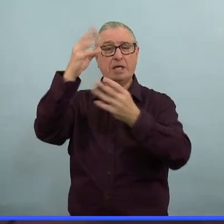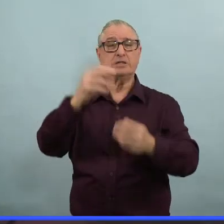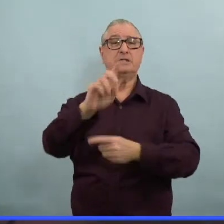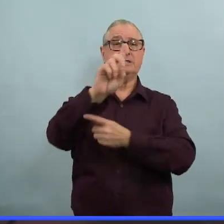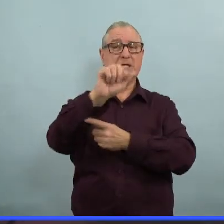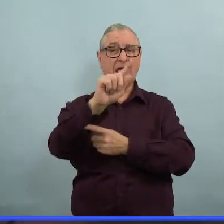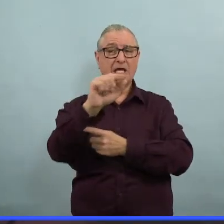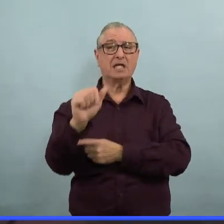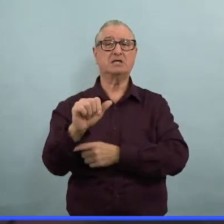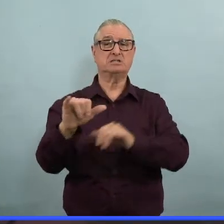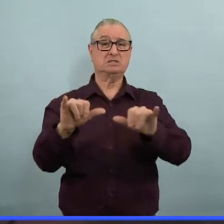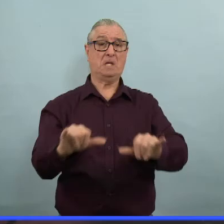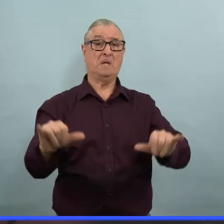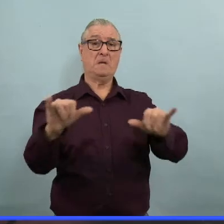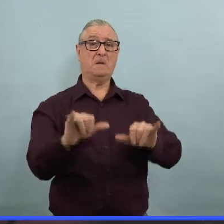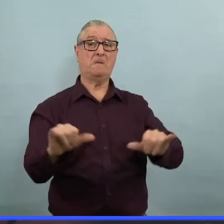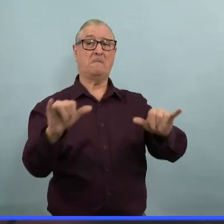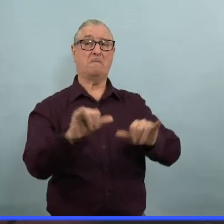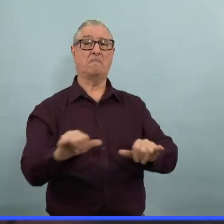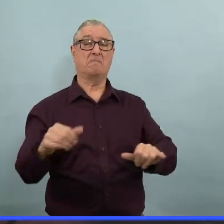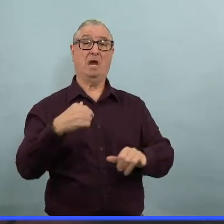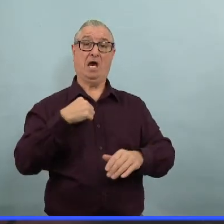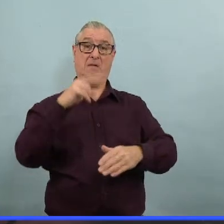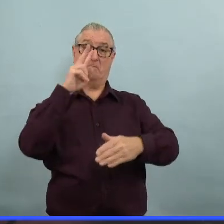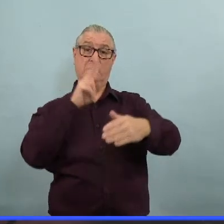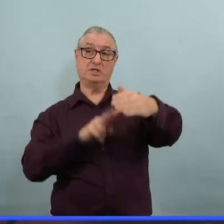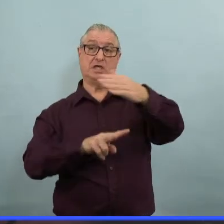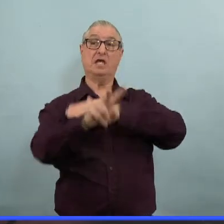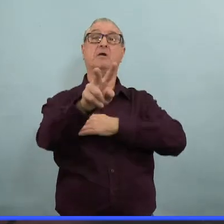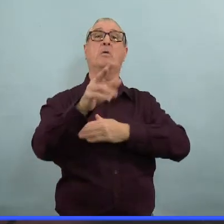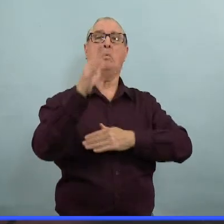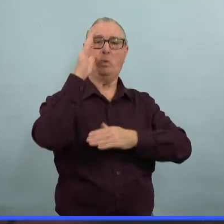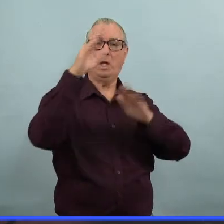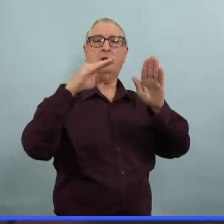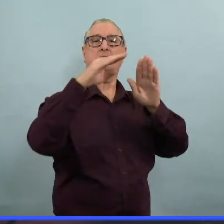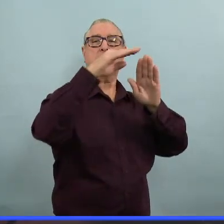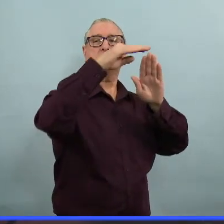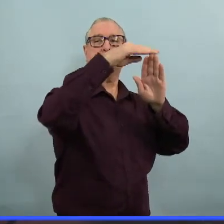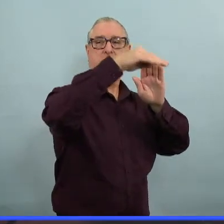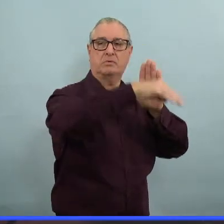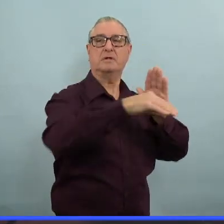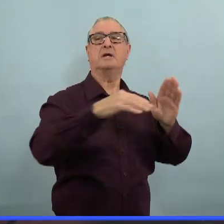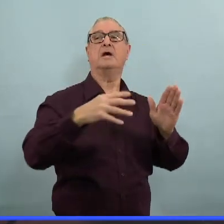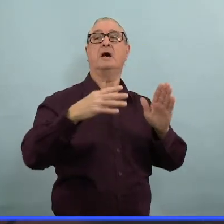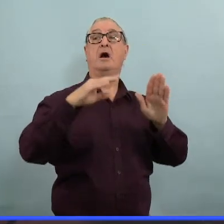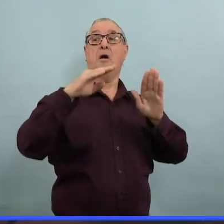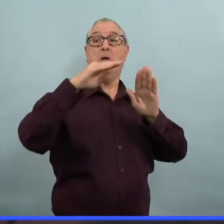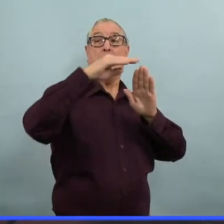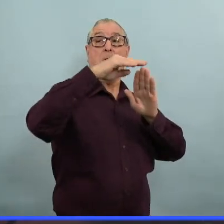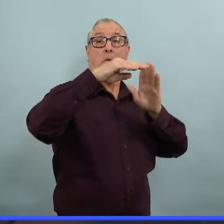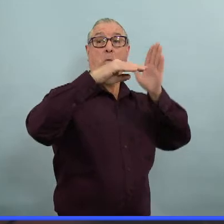in hospital emissions and are um either peaking or peaking soon regarding admissions to icu